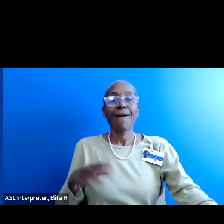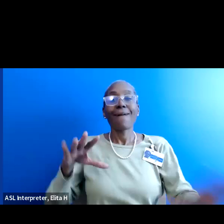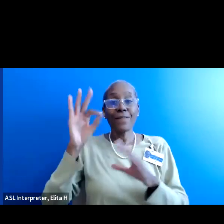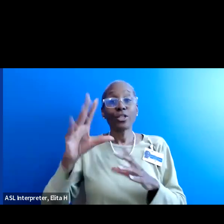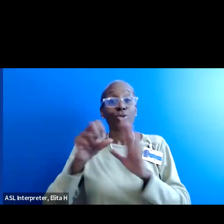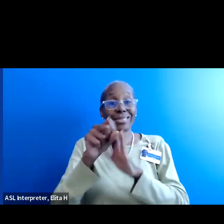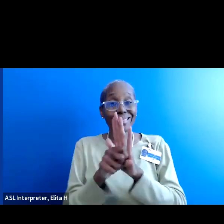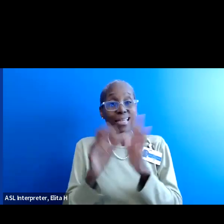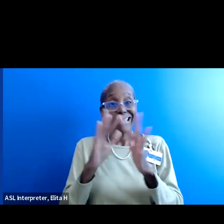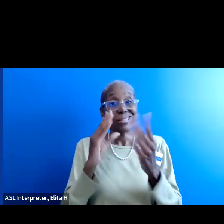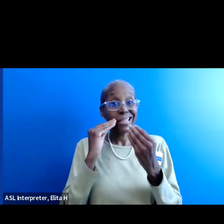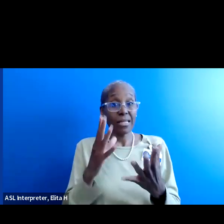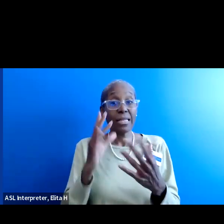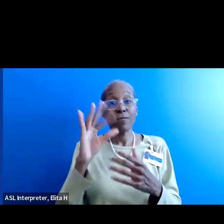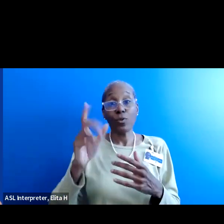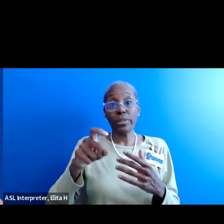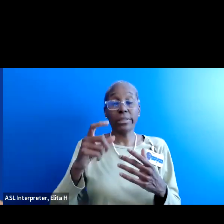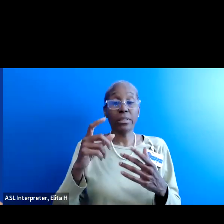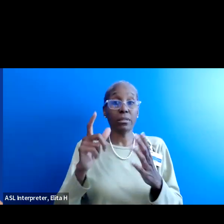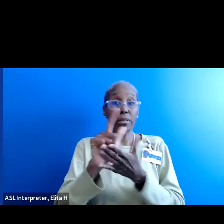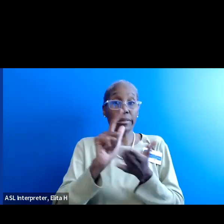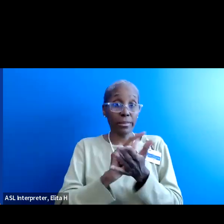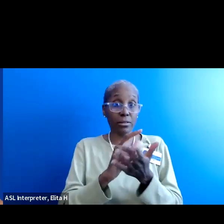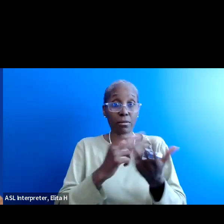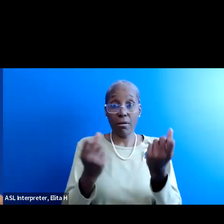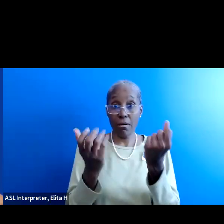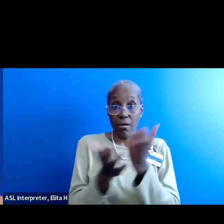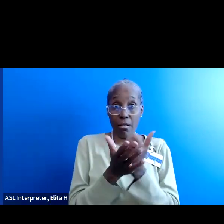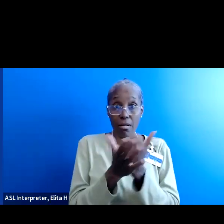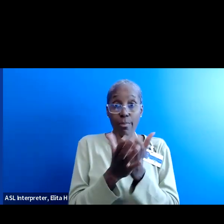So if you need legal assistance and it's something to do with your care that